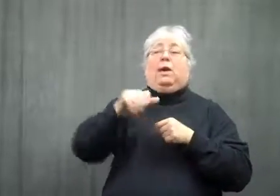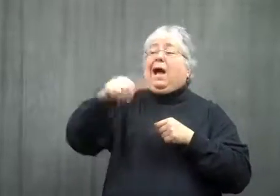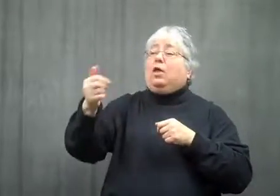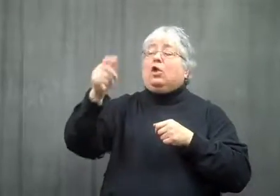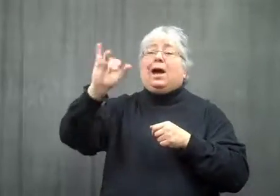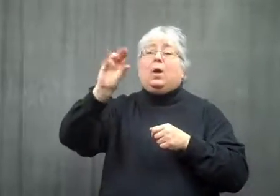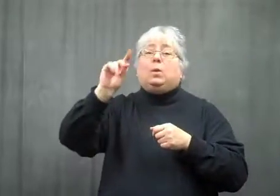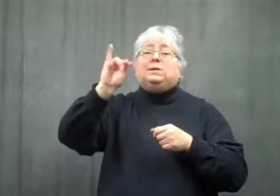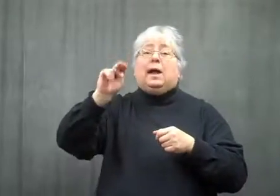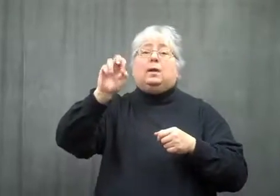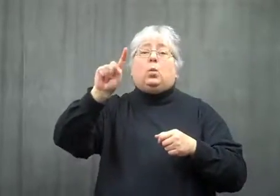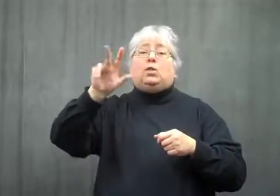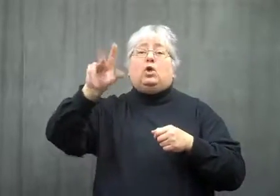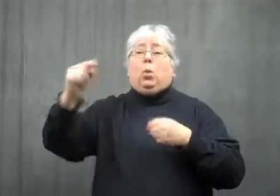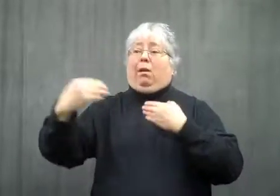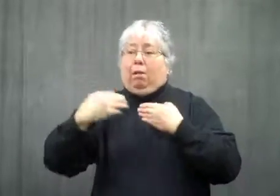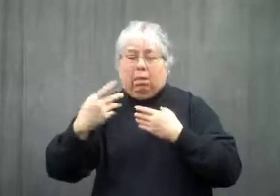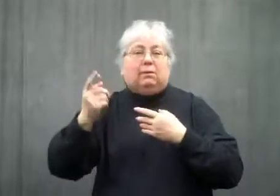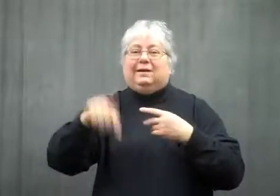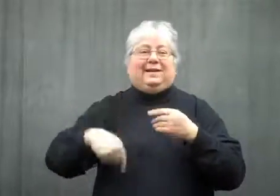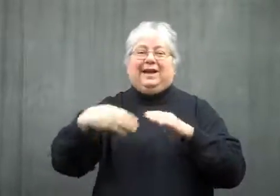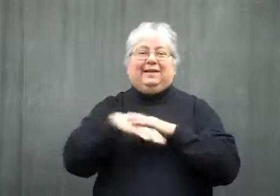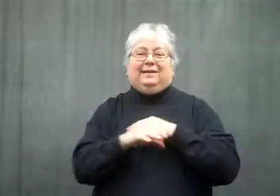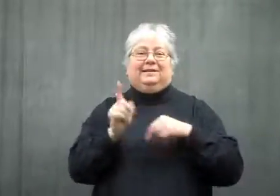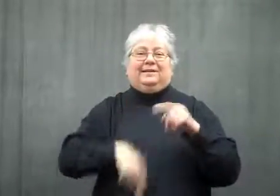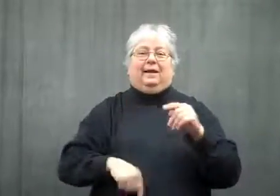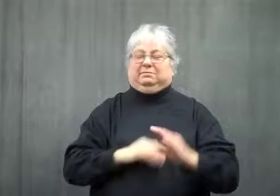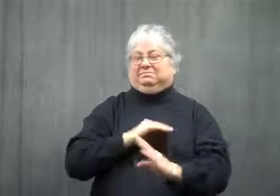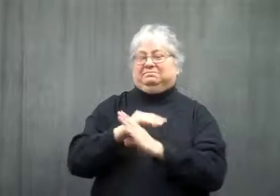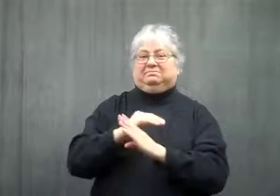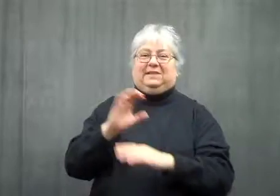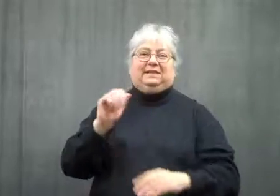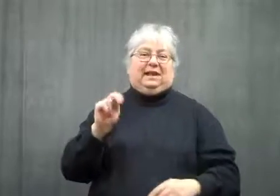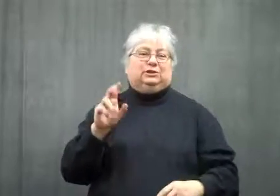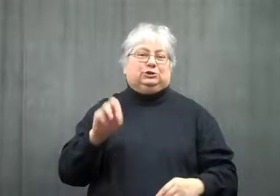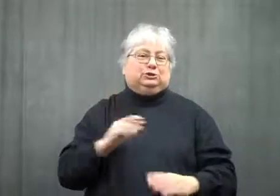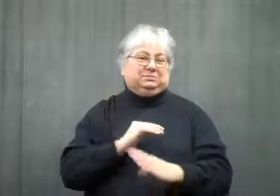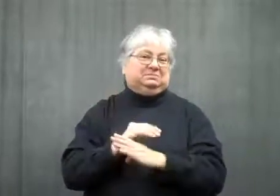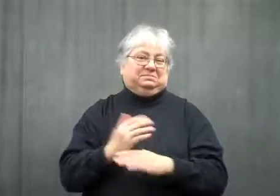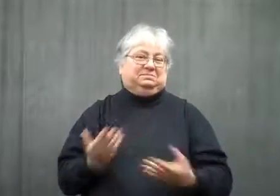Then there is no room for the iodine-131, and that helps prevent thyroid cancer.